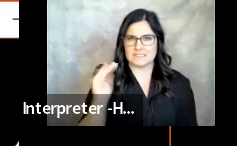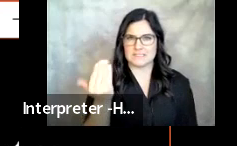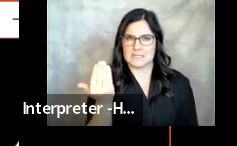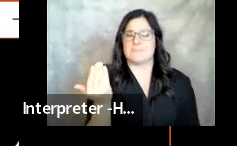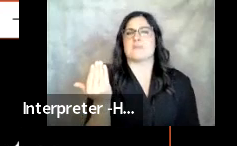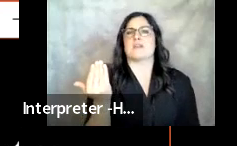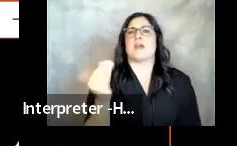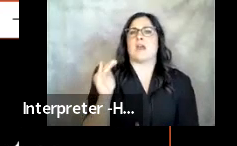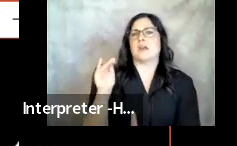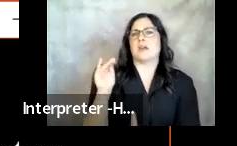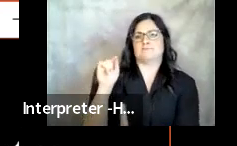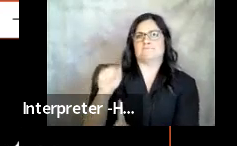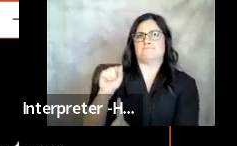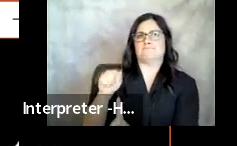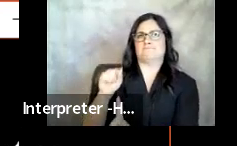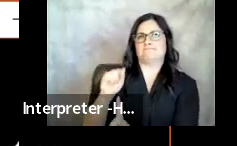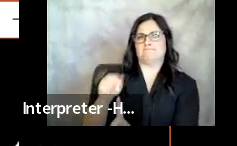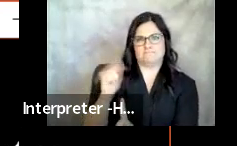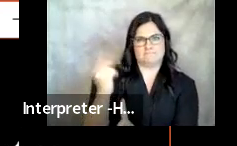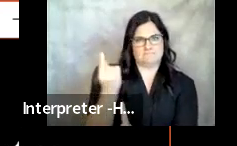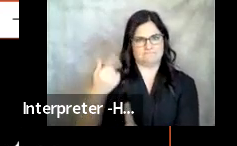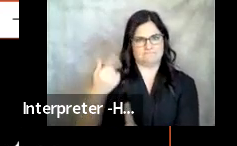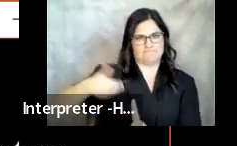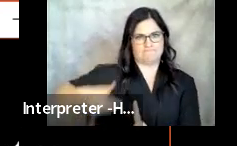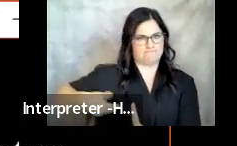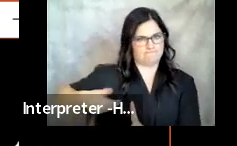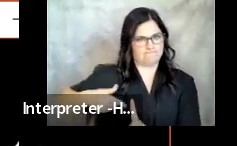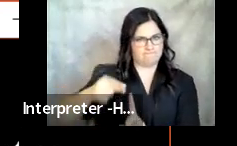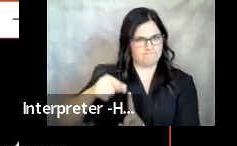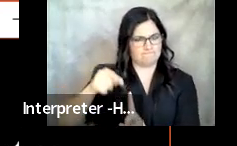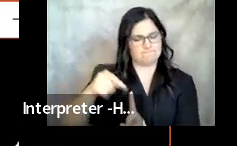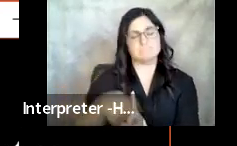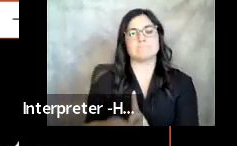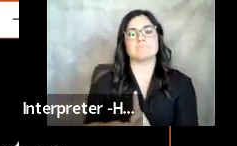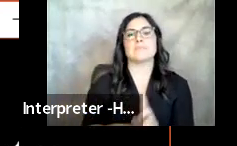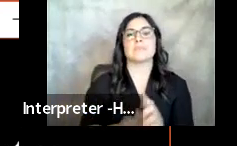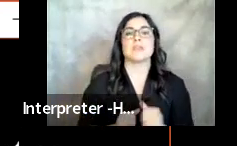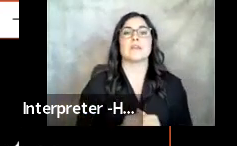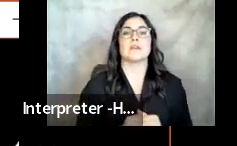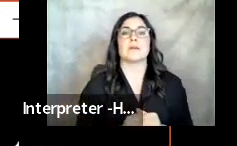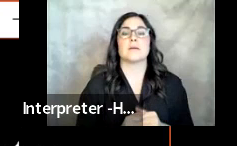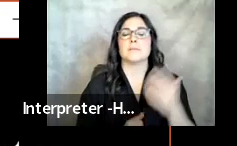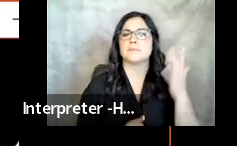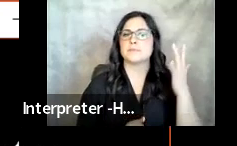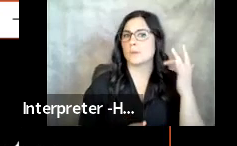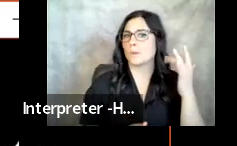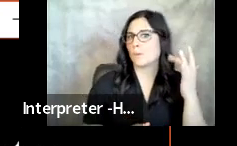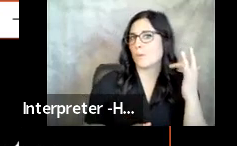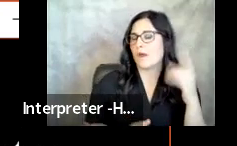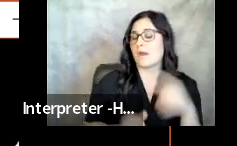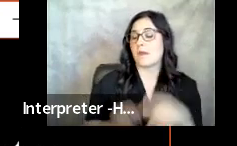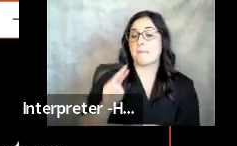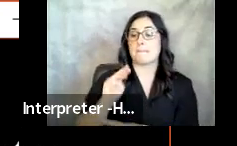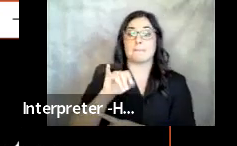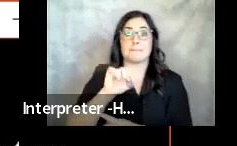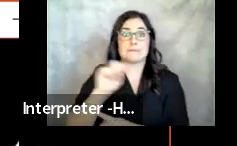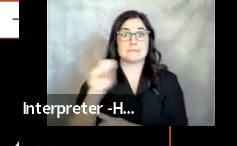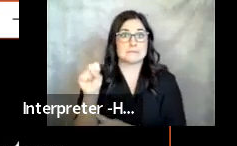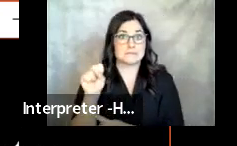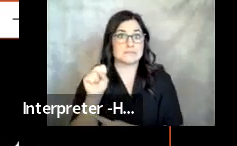Number one, you might ask? Well, why is it that if Mississippi is a democracy.